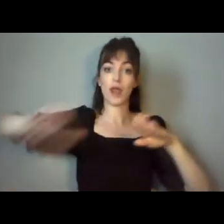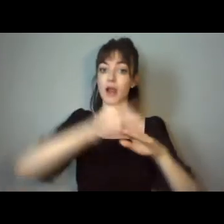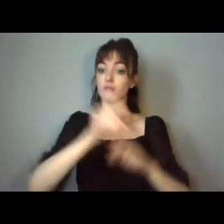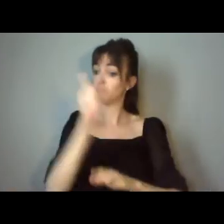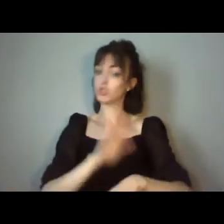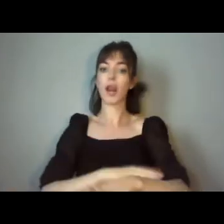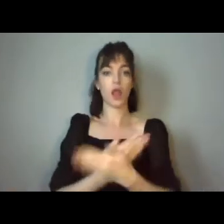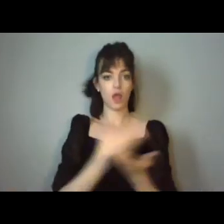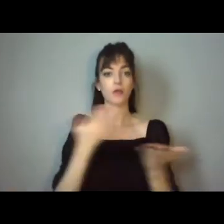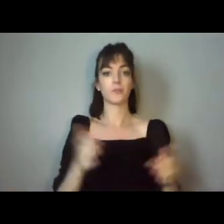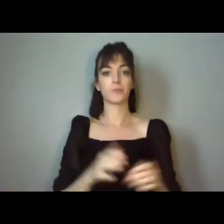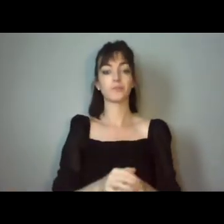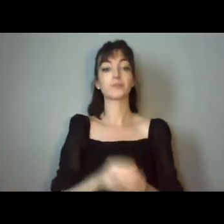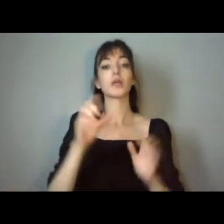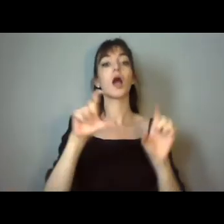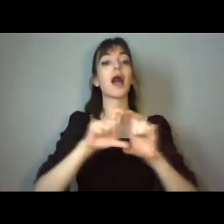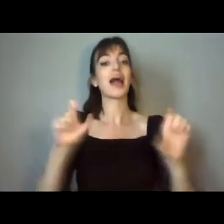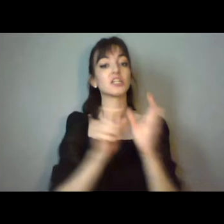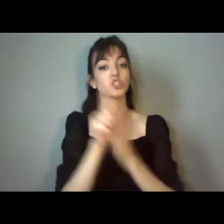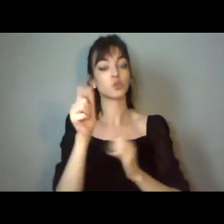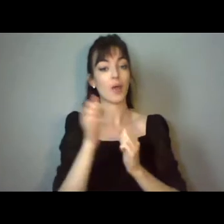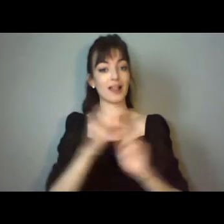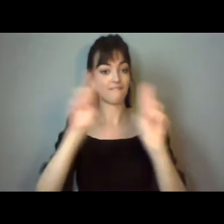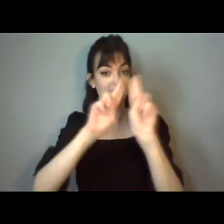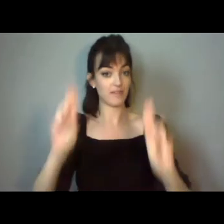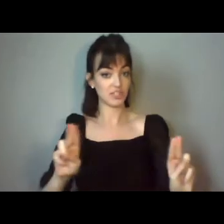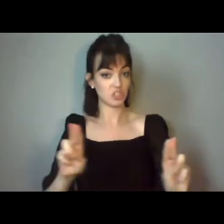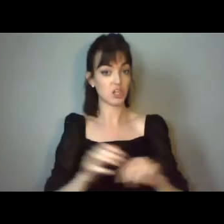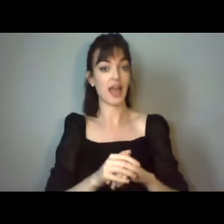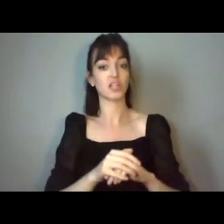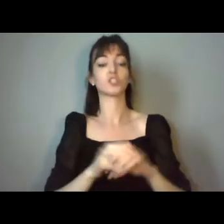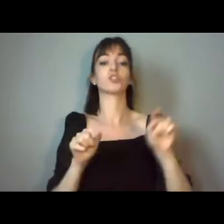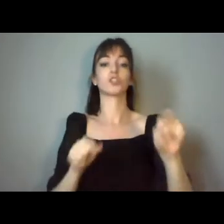And in Article 12 of the international covenant on civil and political rights,